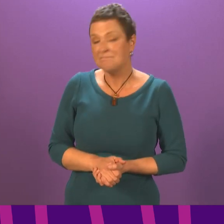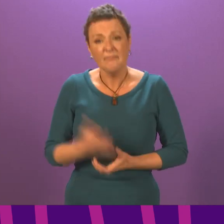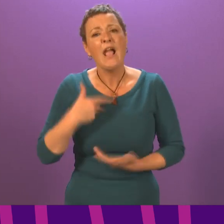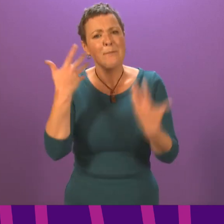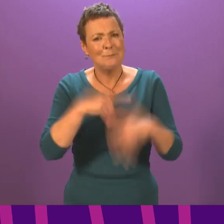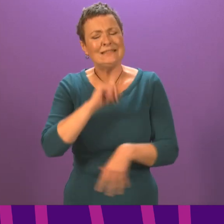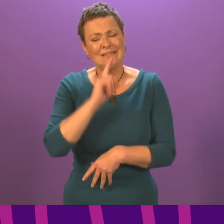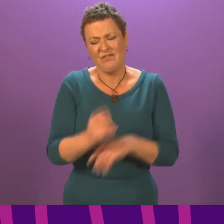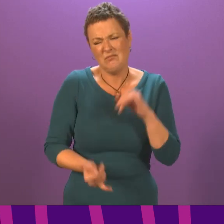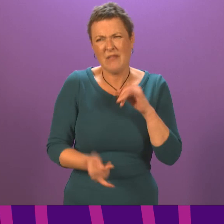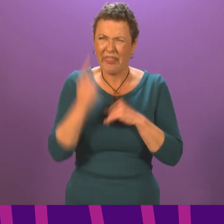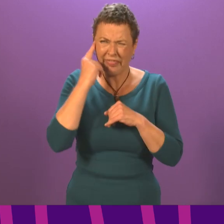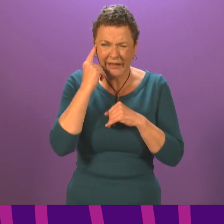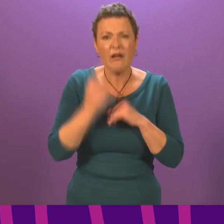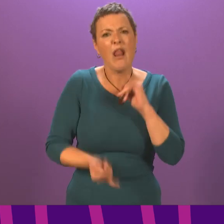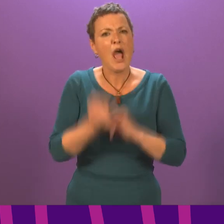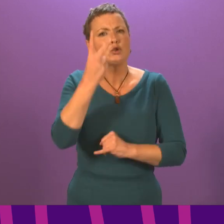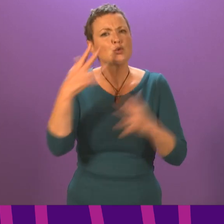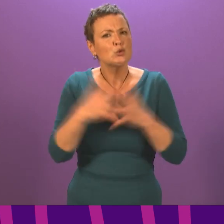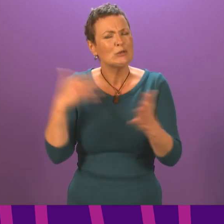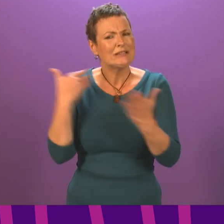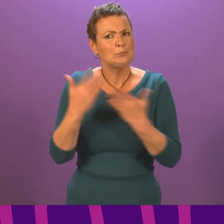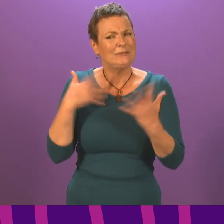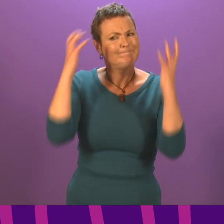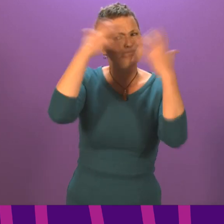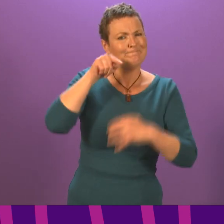that we are concerned about the situations in Aberdeenshire and in the city of Aberdeen,